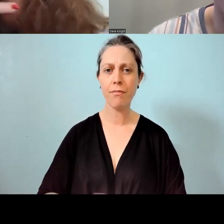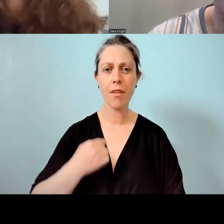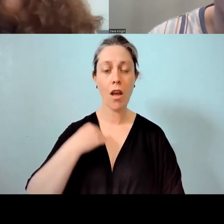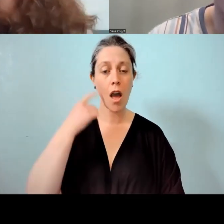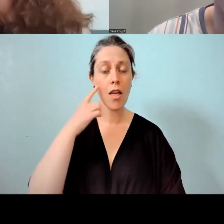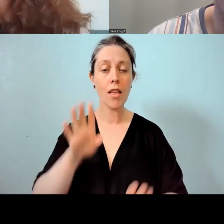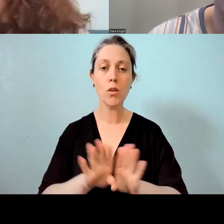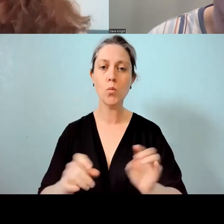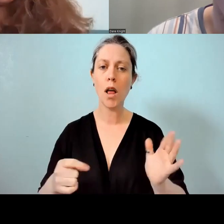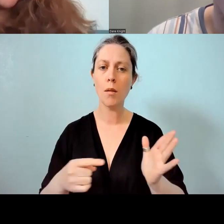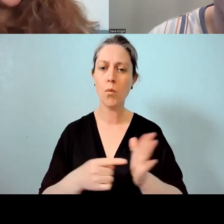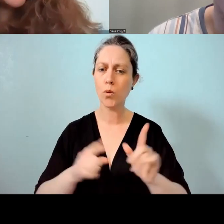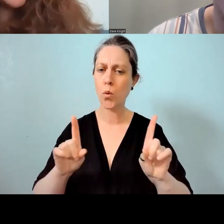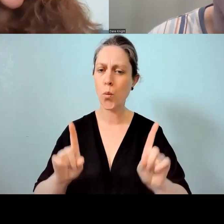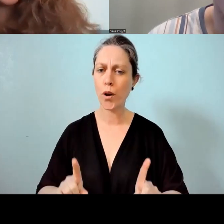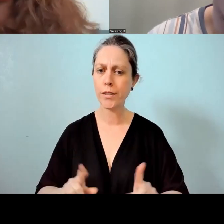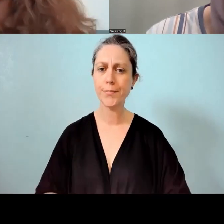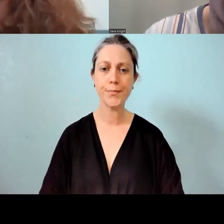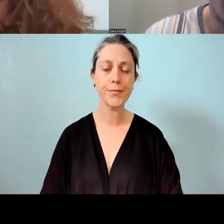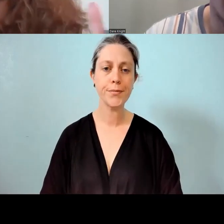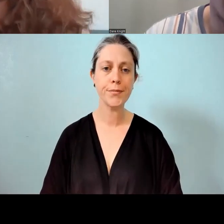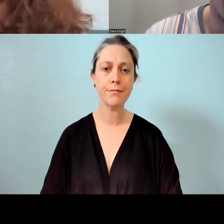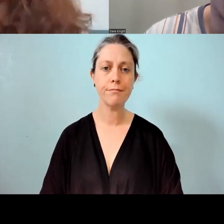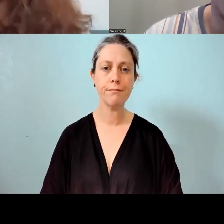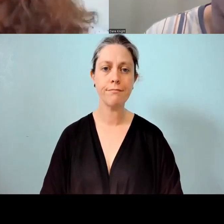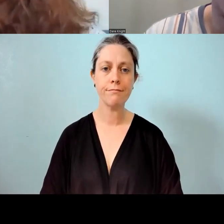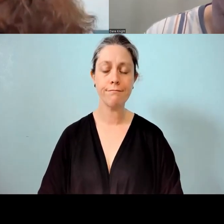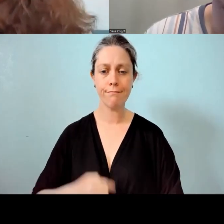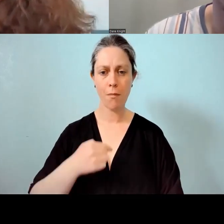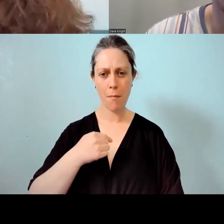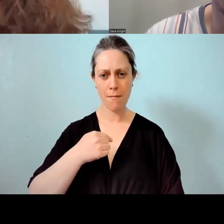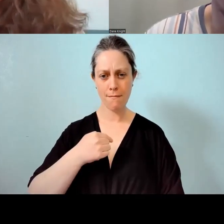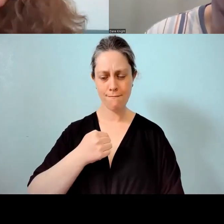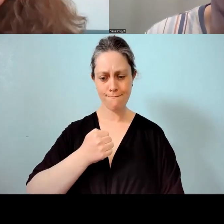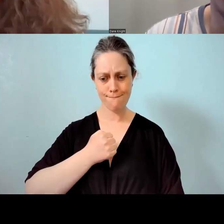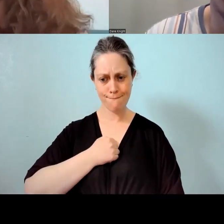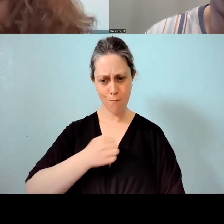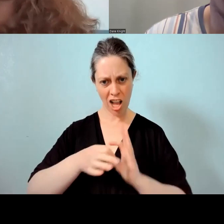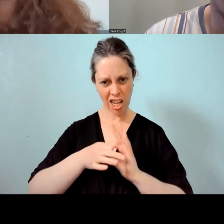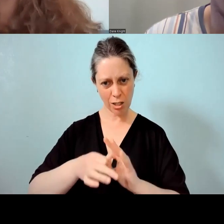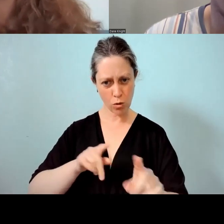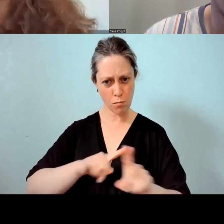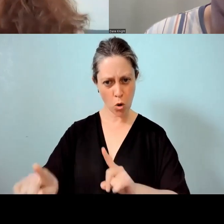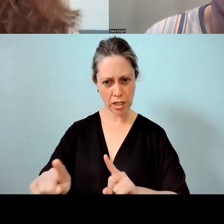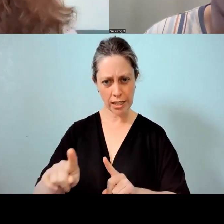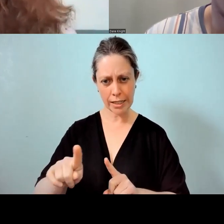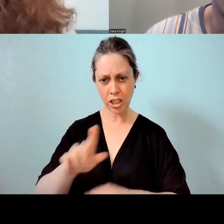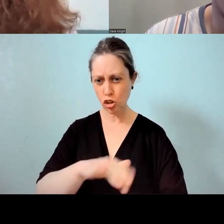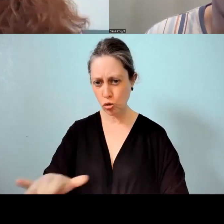So my association was mostly with children, and families for many years. And in the recent years